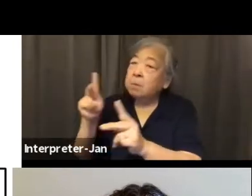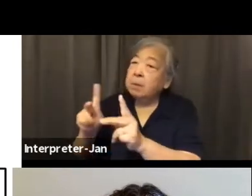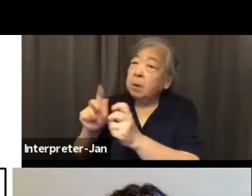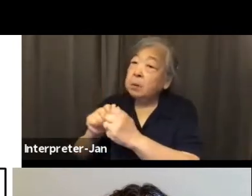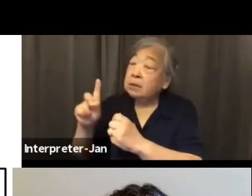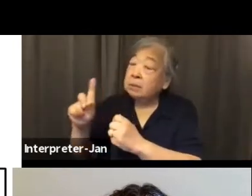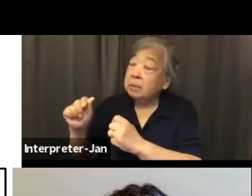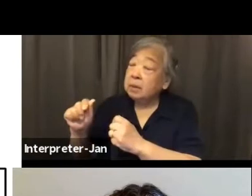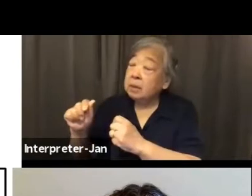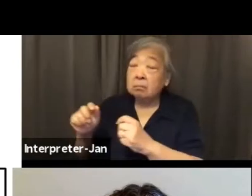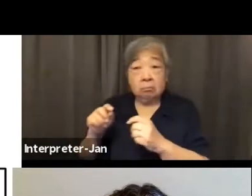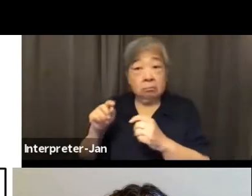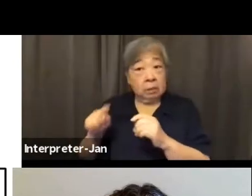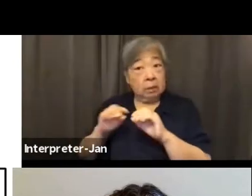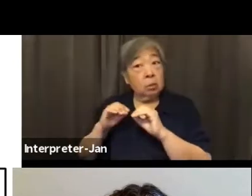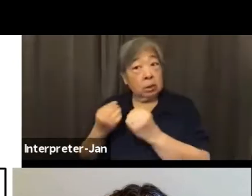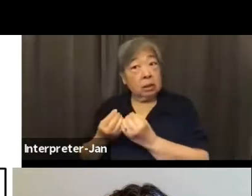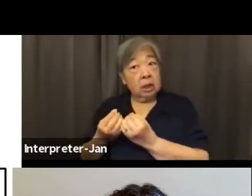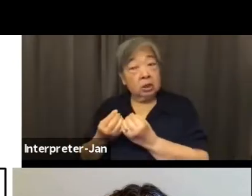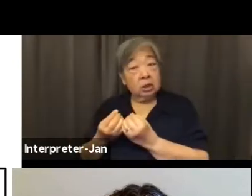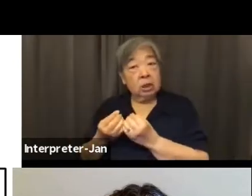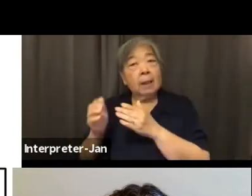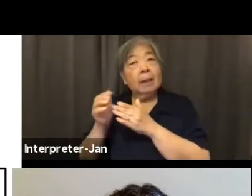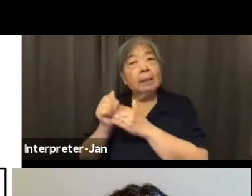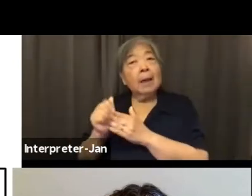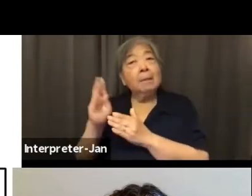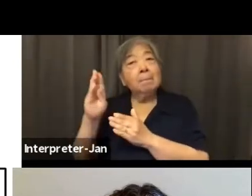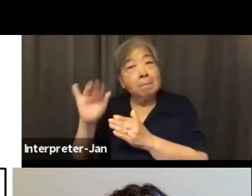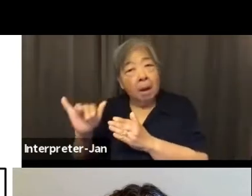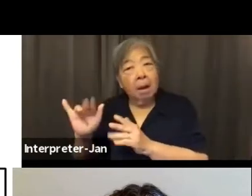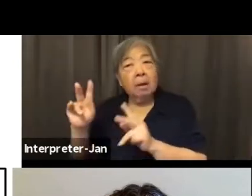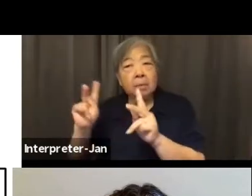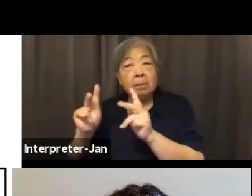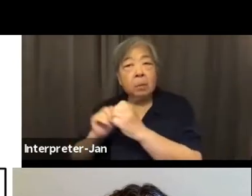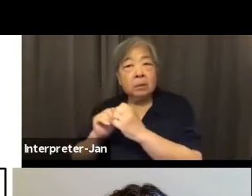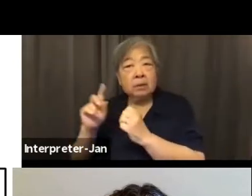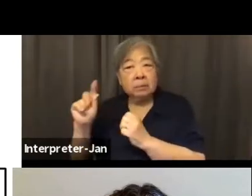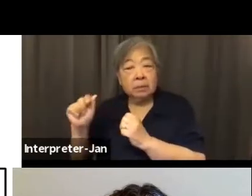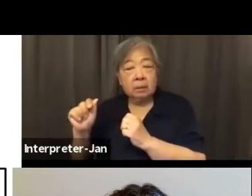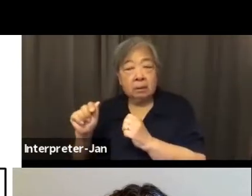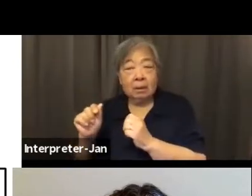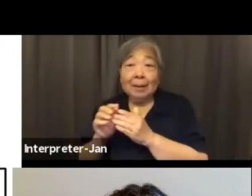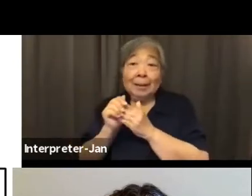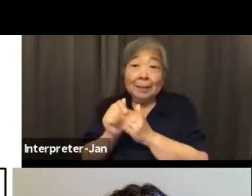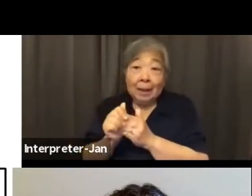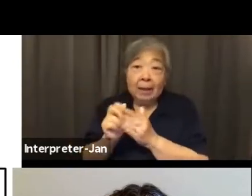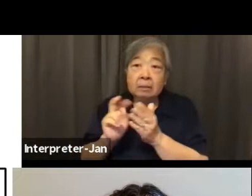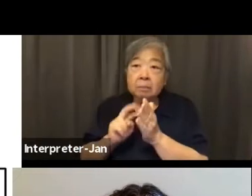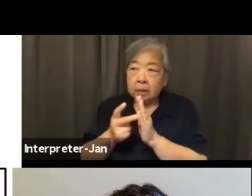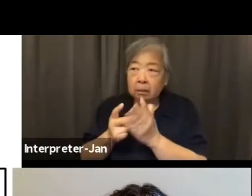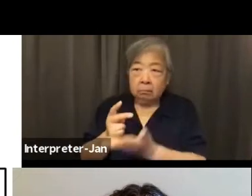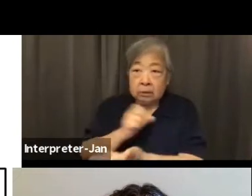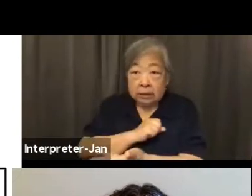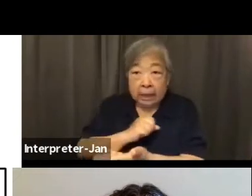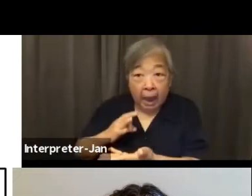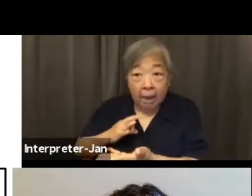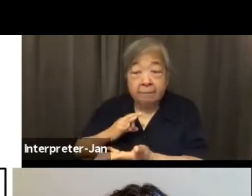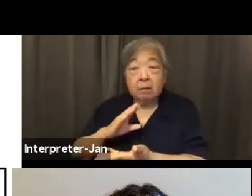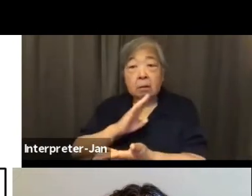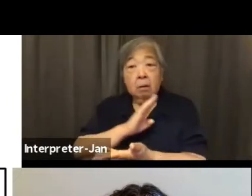And these organizations are also led by people with disabilities, by led meaning the staff, Board, and even volunteers.